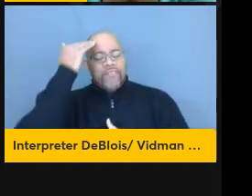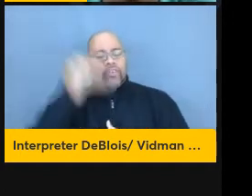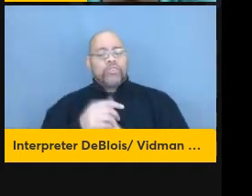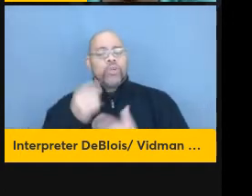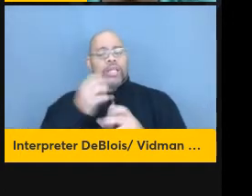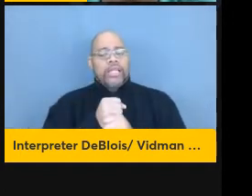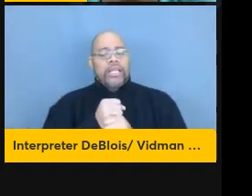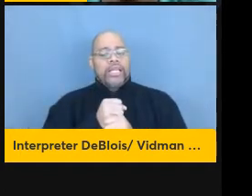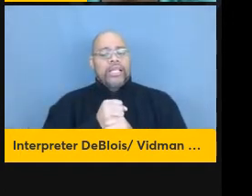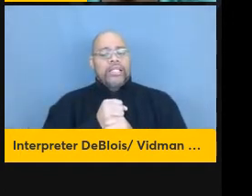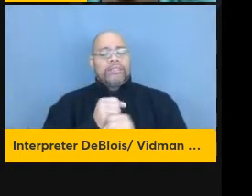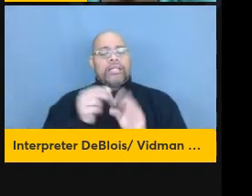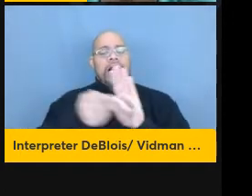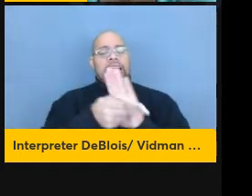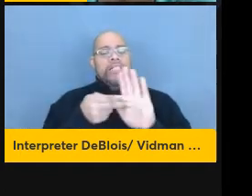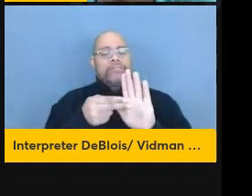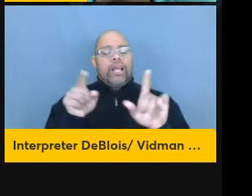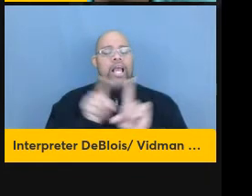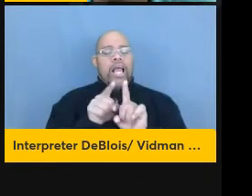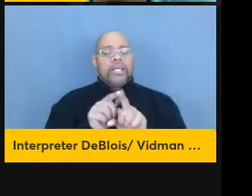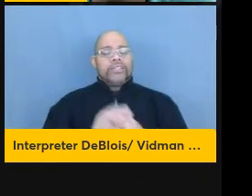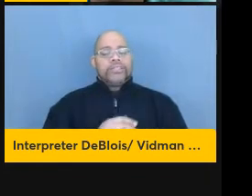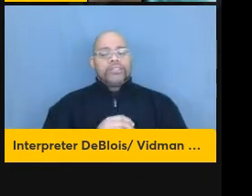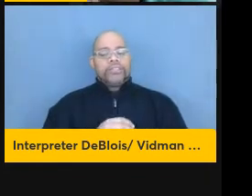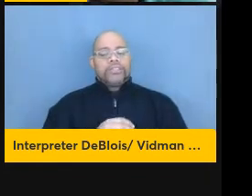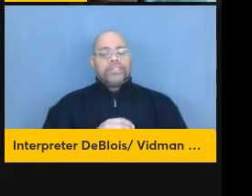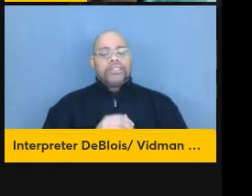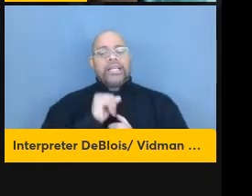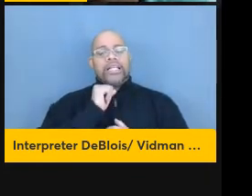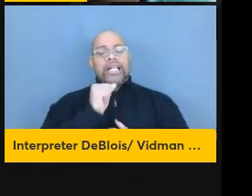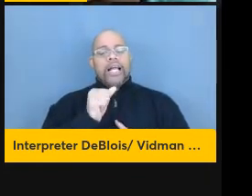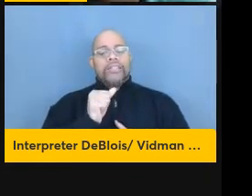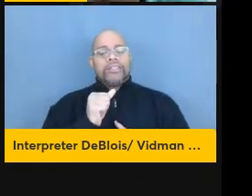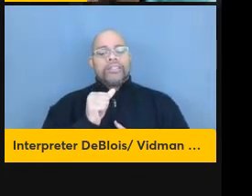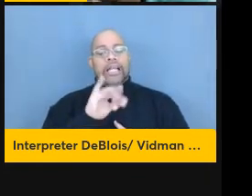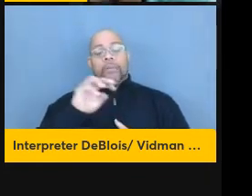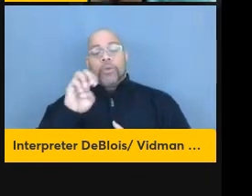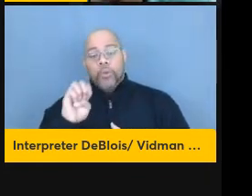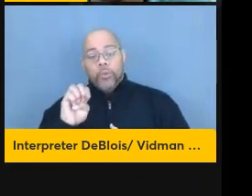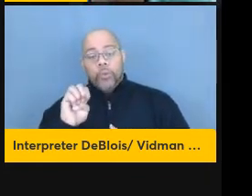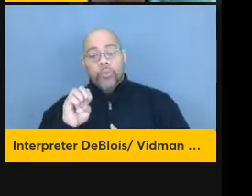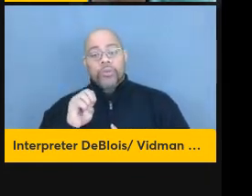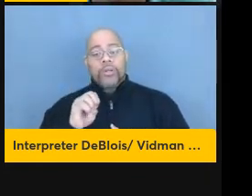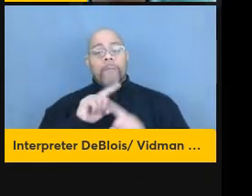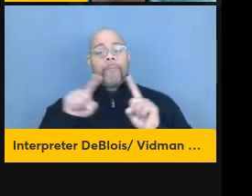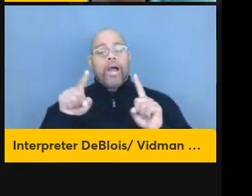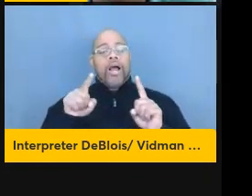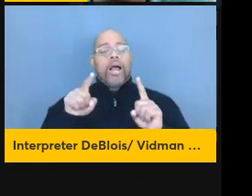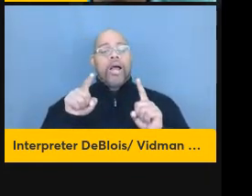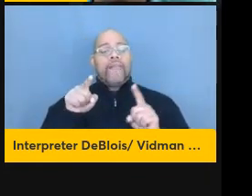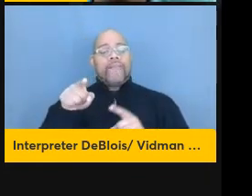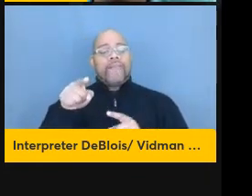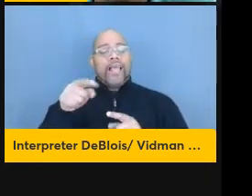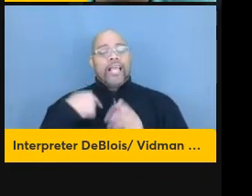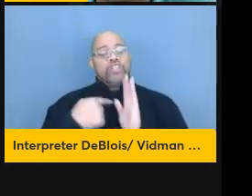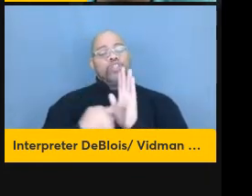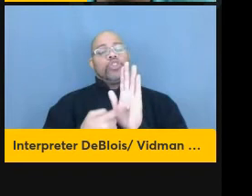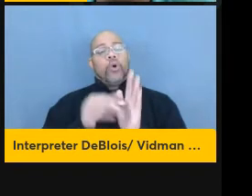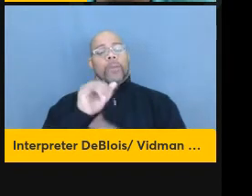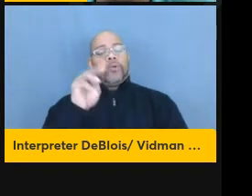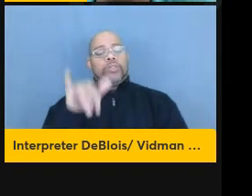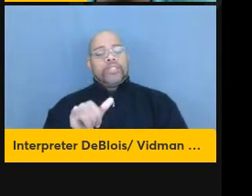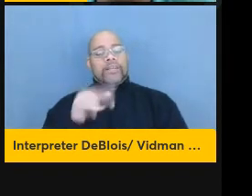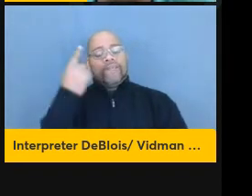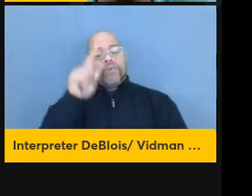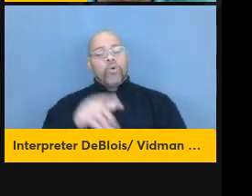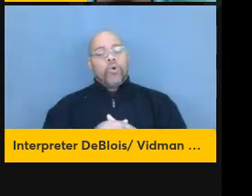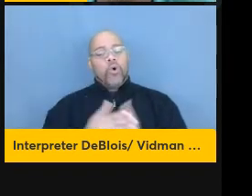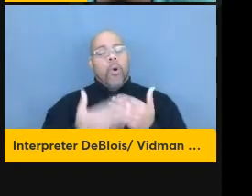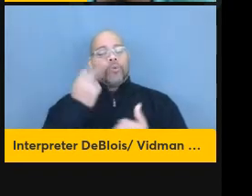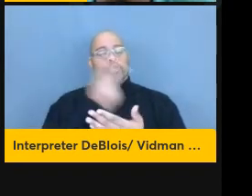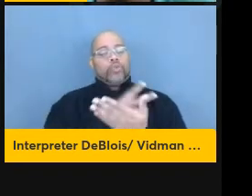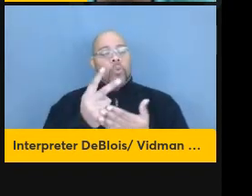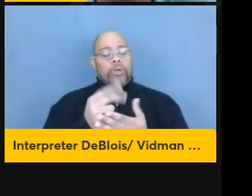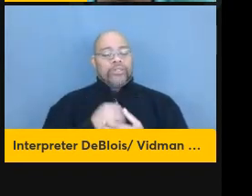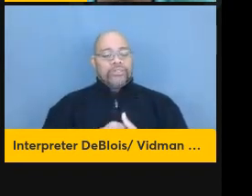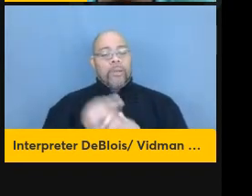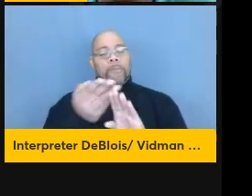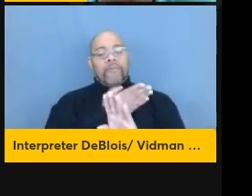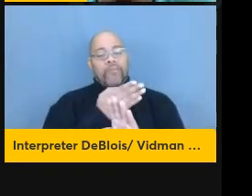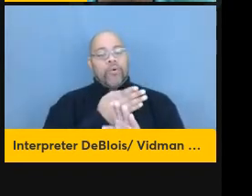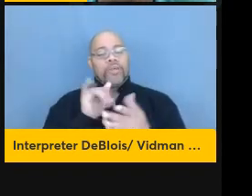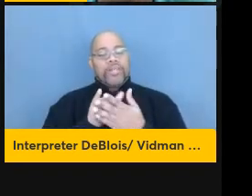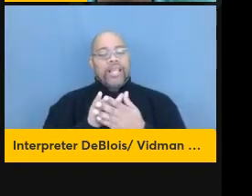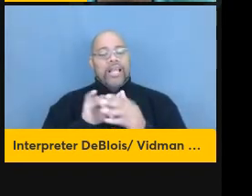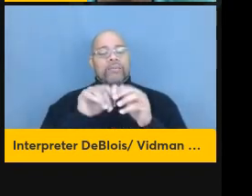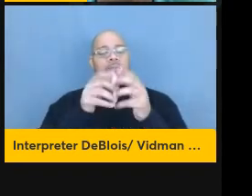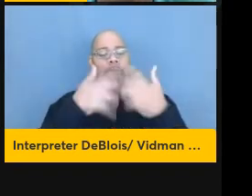being classified as not immune. But in fact, they had displayed immunity for almost two weeks before it broke down. So again,